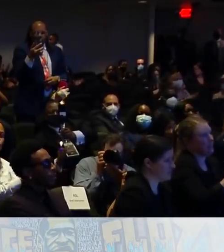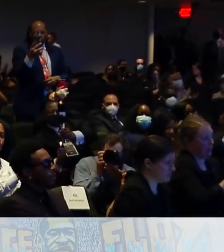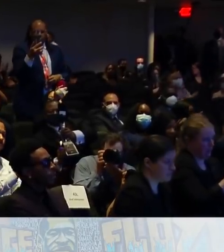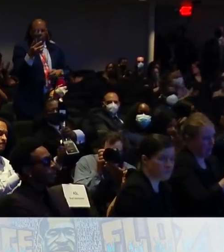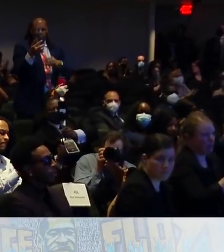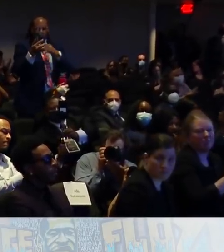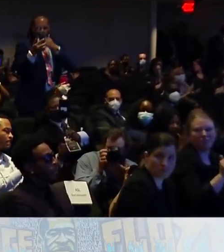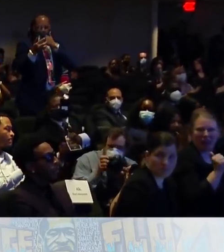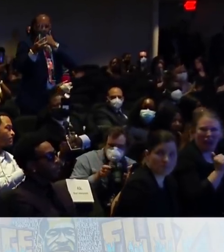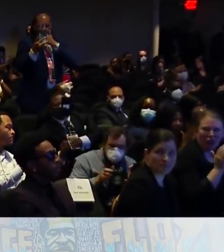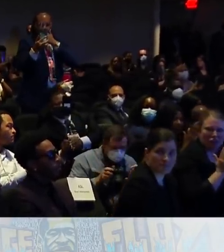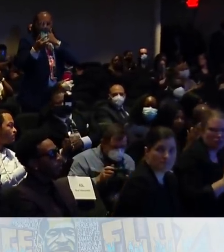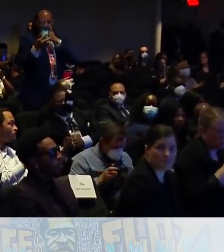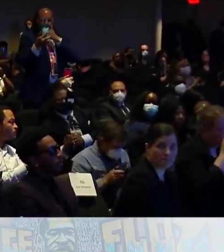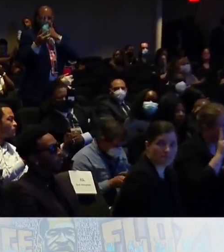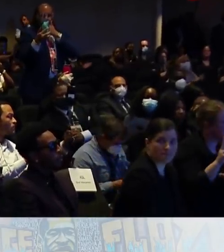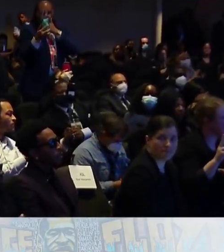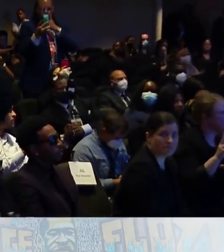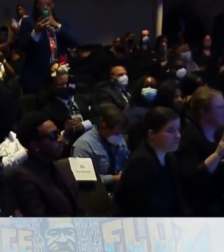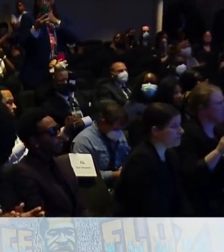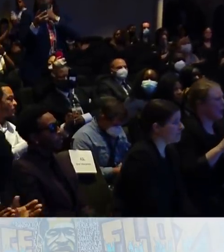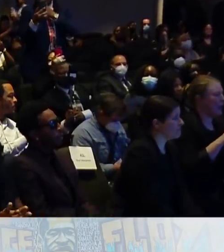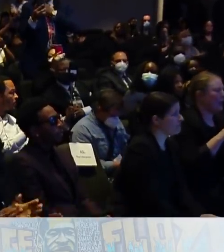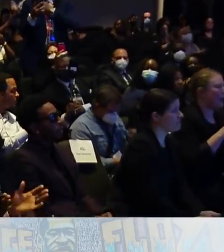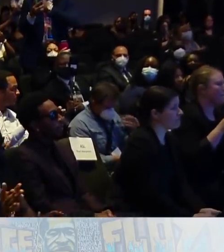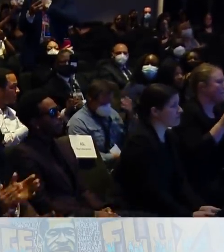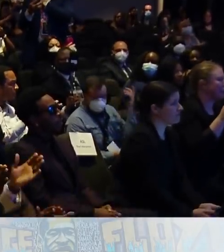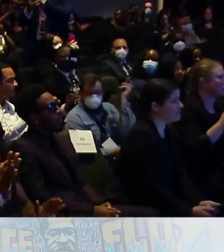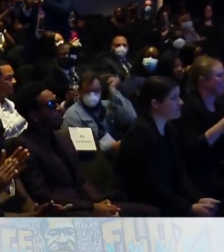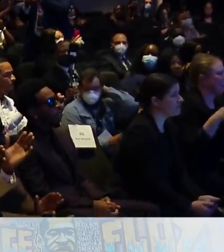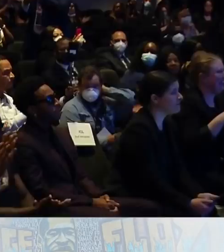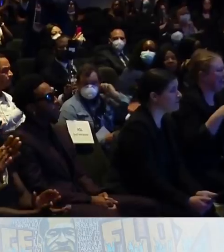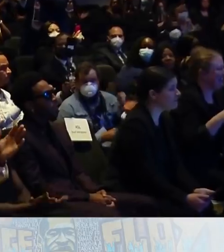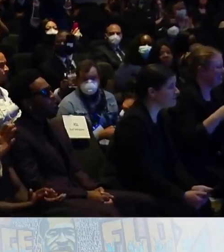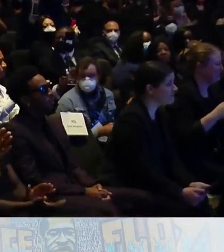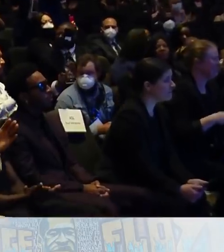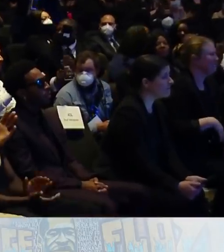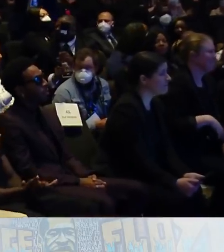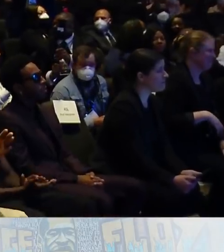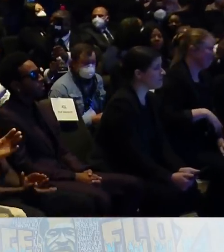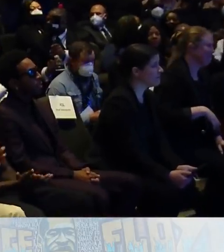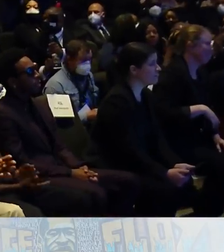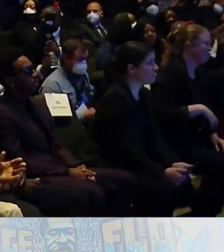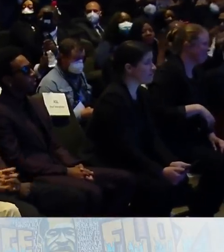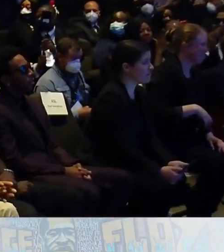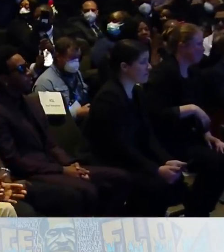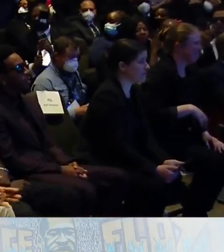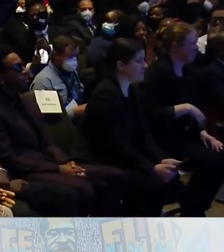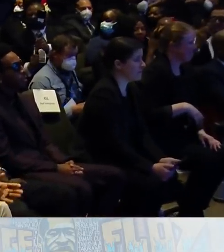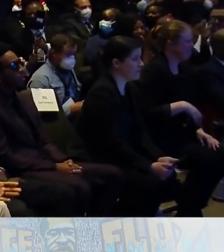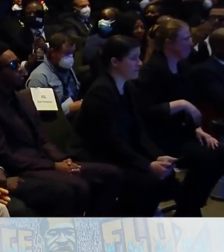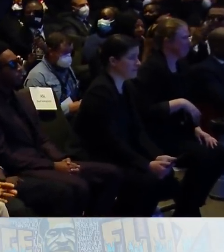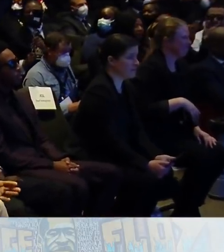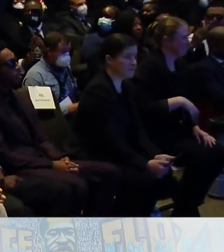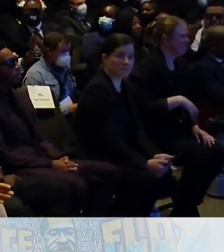BROTHER, BELOVED, STAND UP BROTHER, BROTHER LUDICROUS. TYRESE GIBSON WHO IS AN